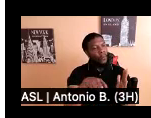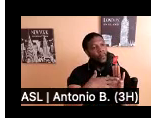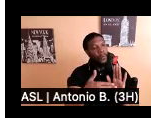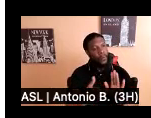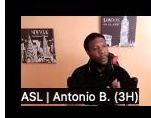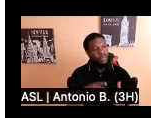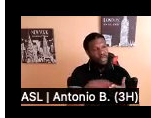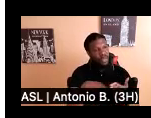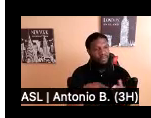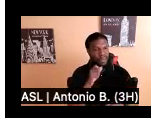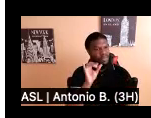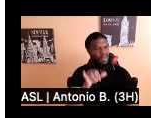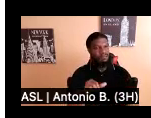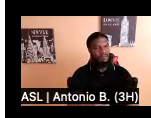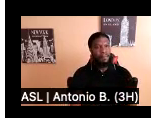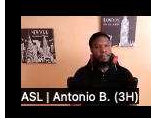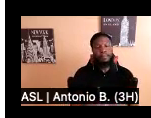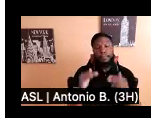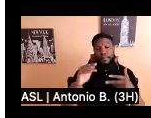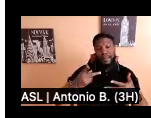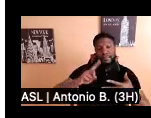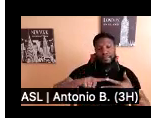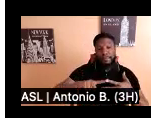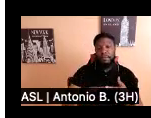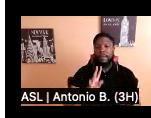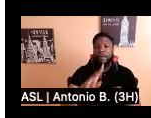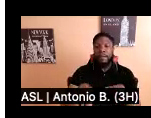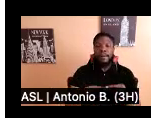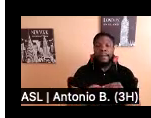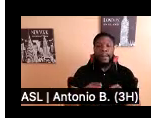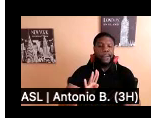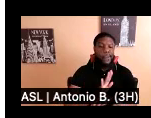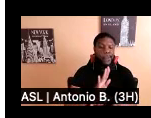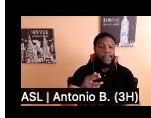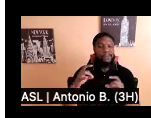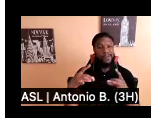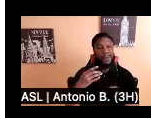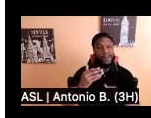feedback process. In some literature, I see these types of moves called agenda-setting, but the